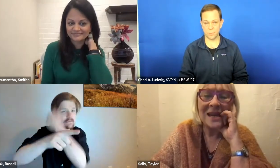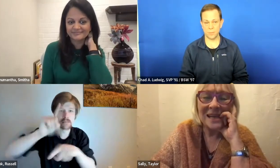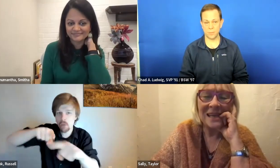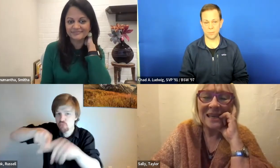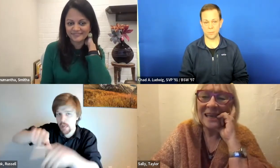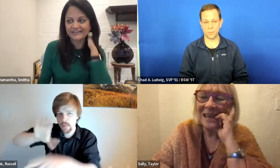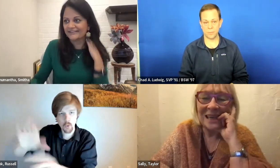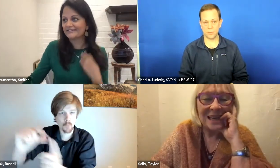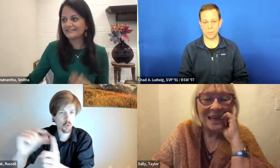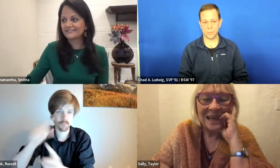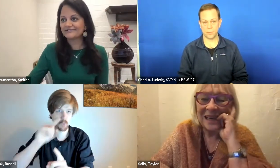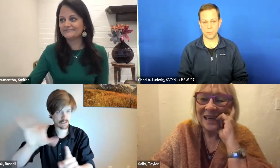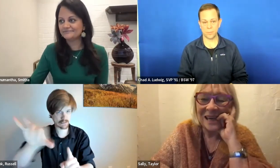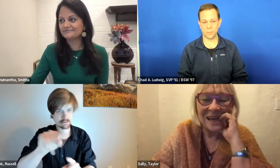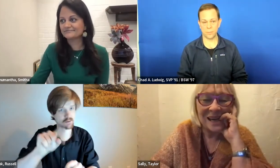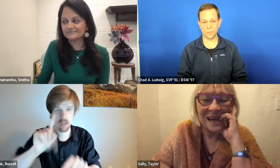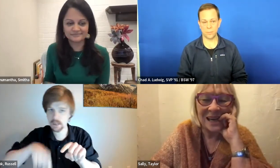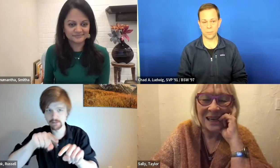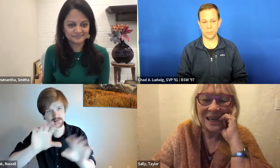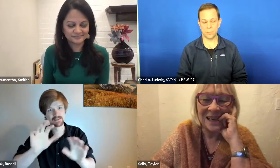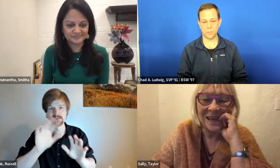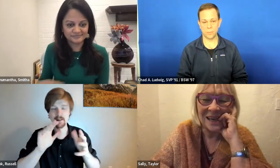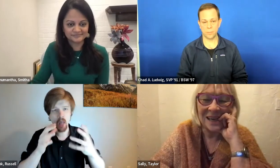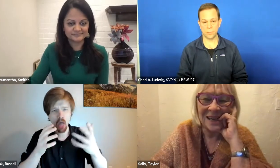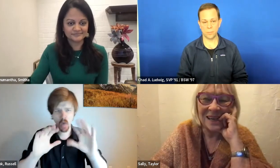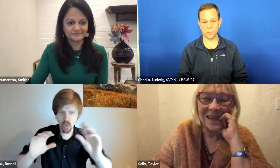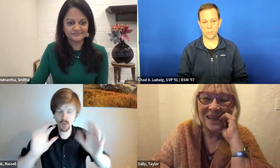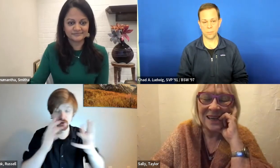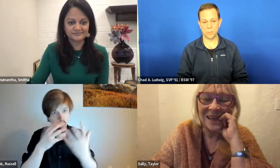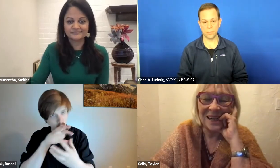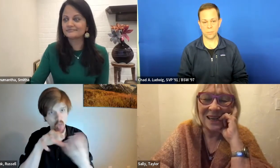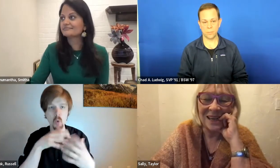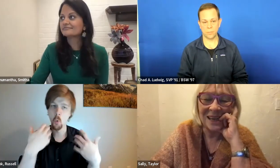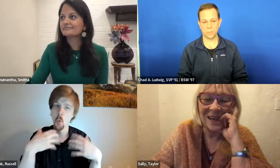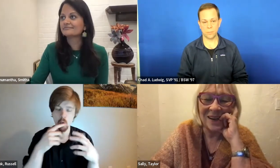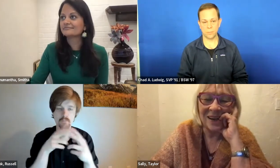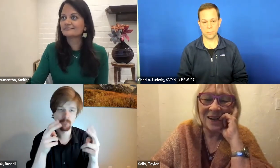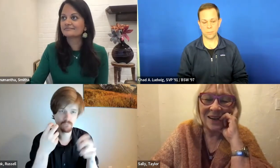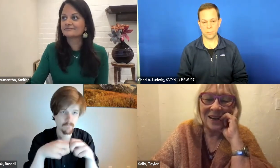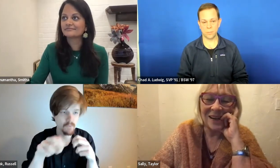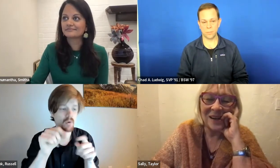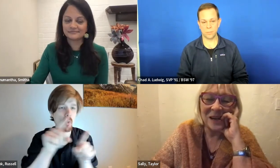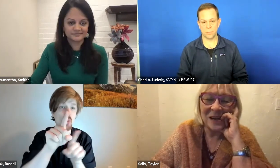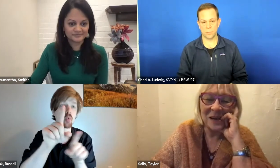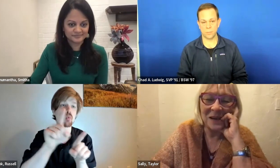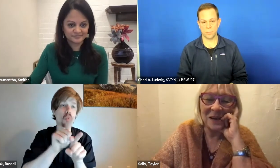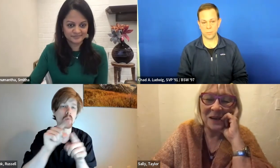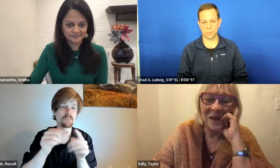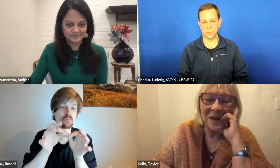is not able to answer the questions fully. They might not have the appropriate words to describe what's going on, so that's very difficult.